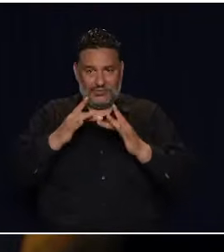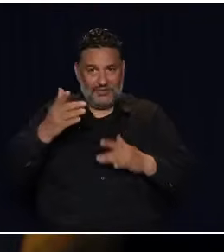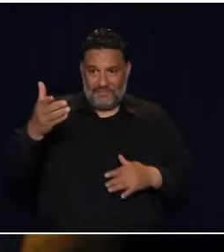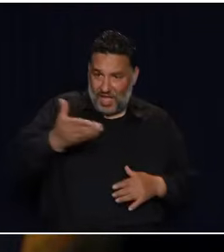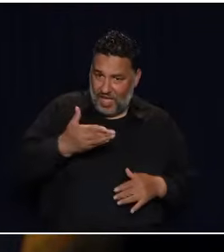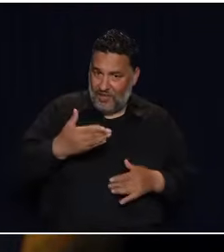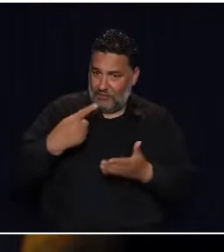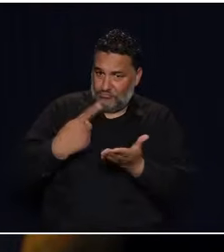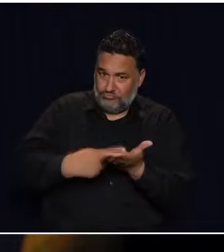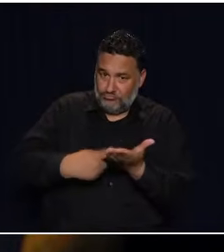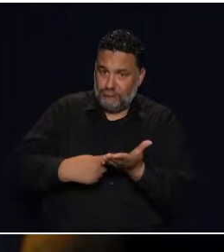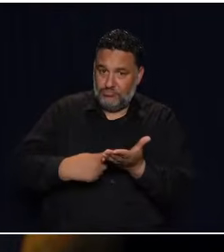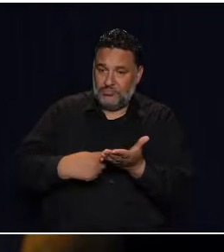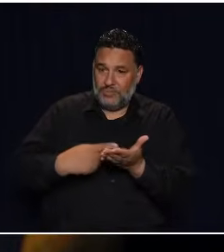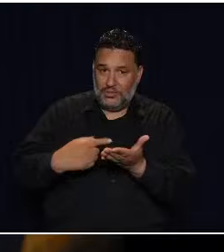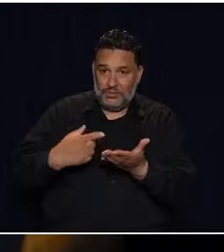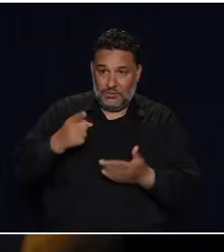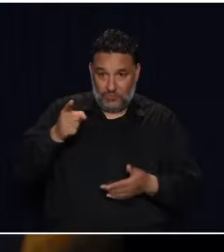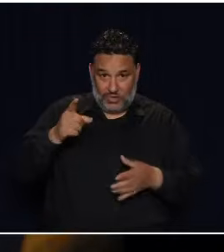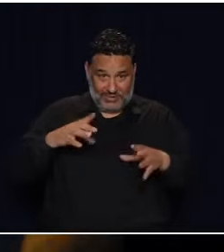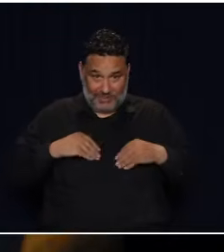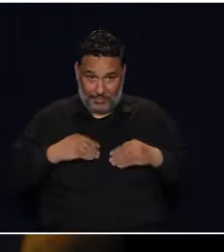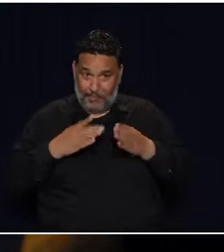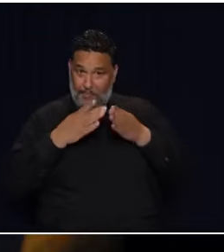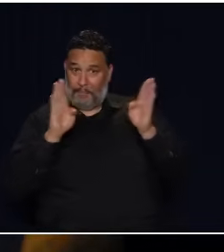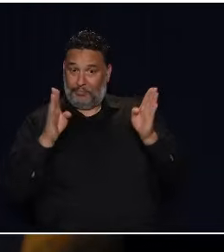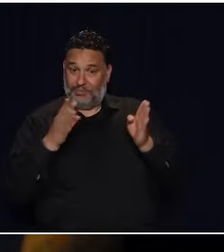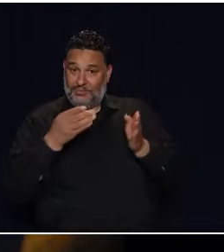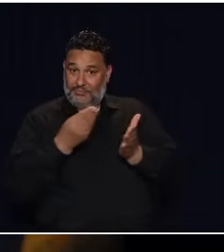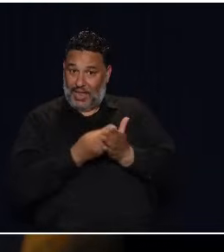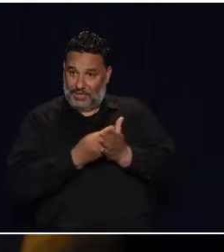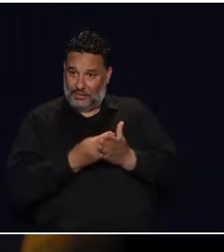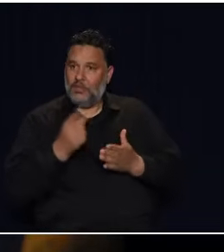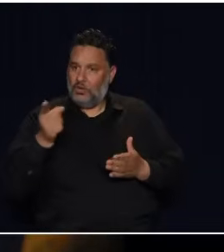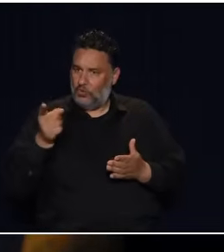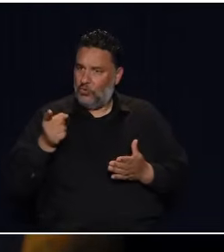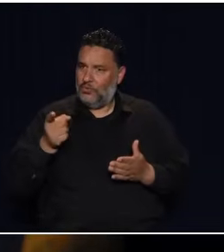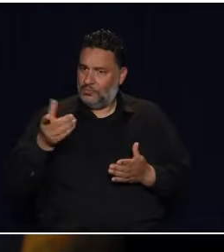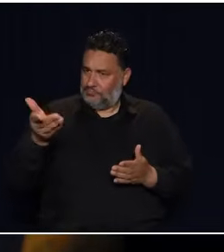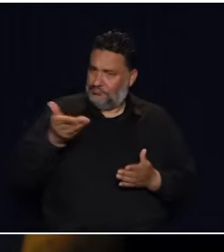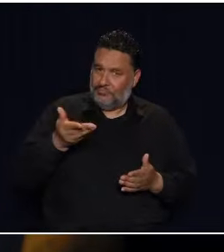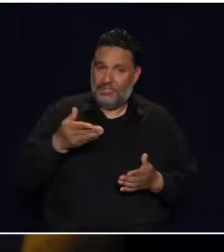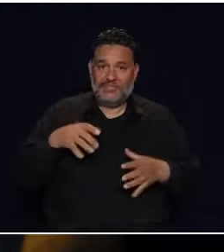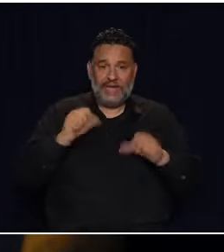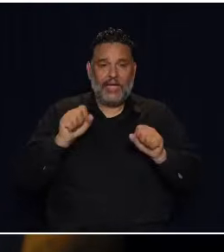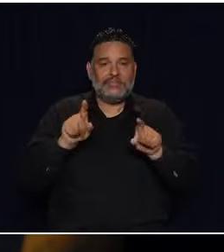LARGER PRIVATE NETWORKS AND INVITE THEM. YOU ARE ACCEPTING PUBLIC